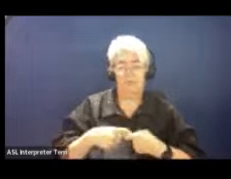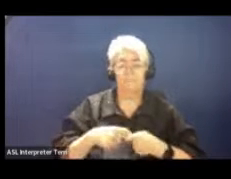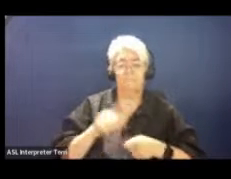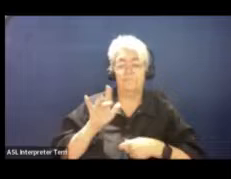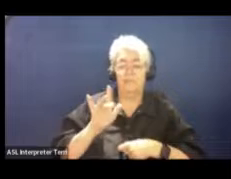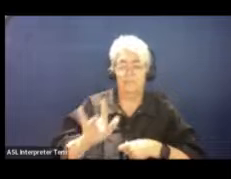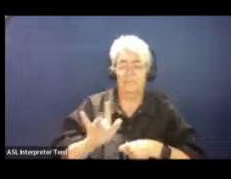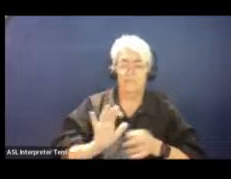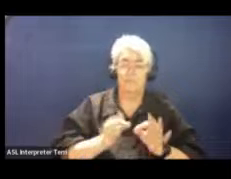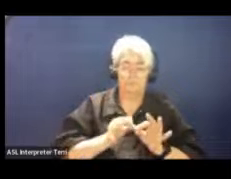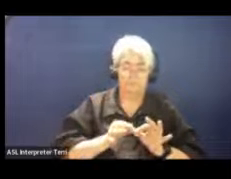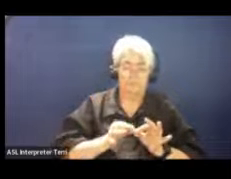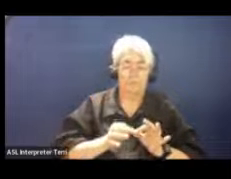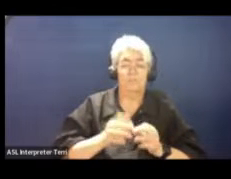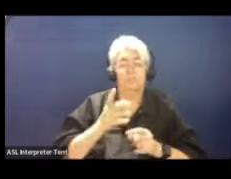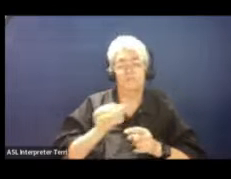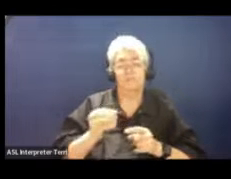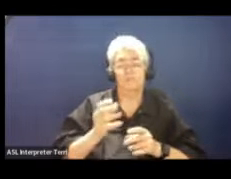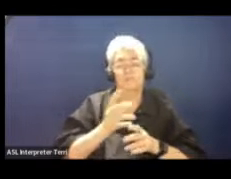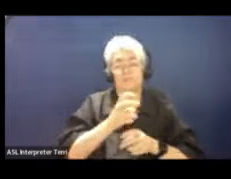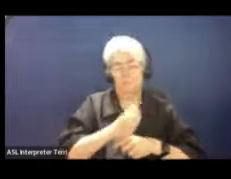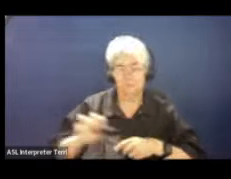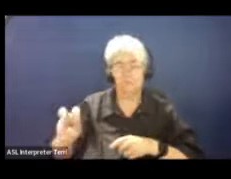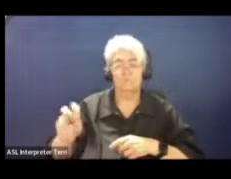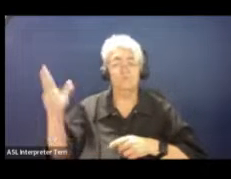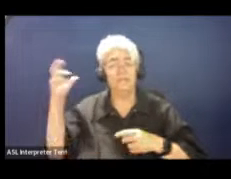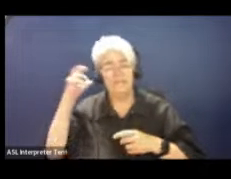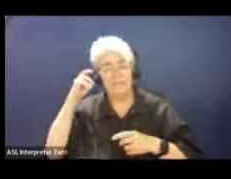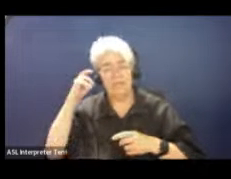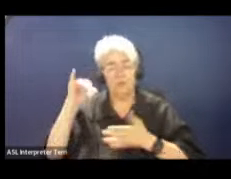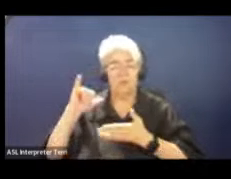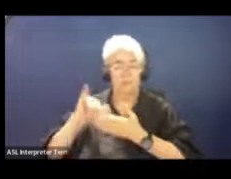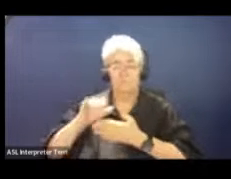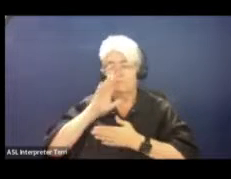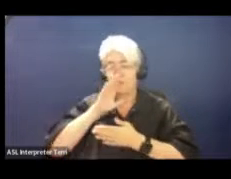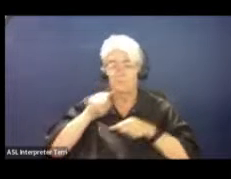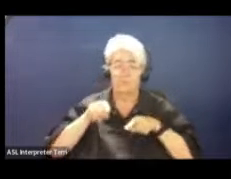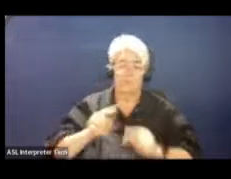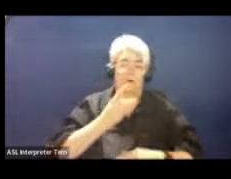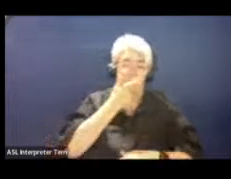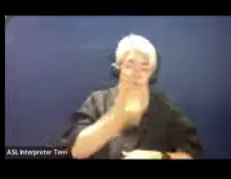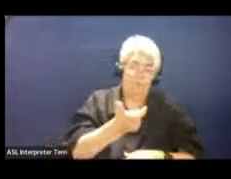inferior de la pantalla de Zoom el icono del mundo. Una vez en el canal espanol, por favor